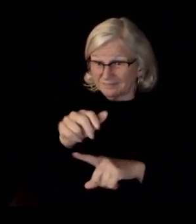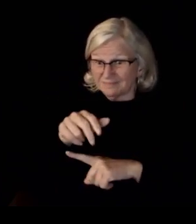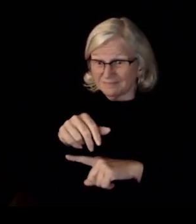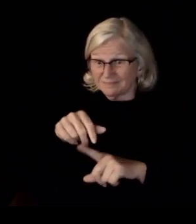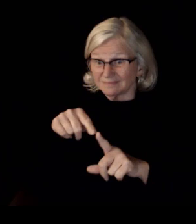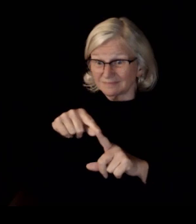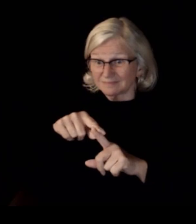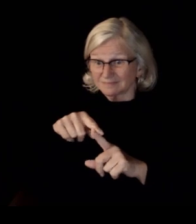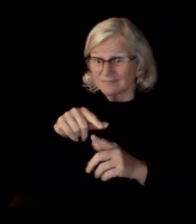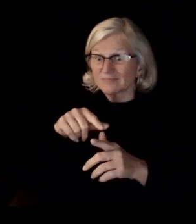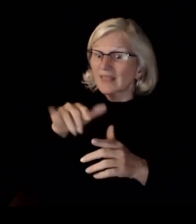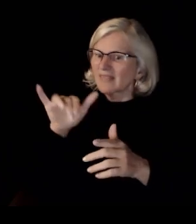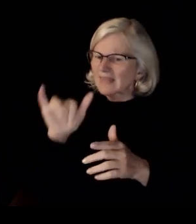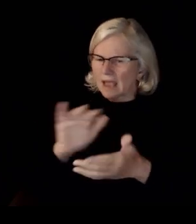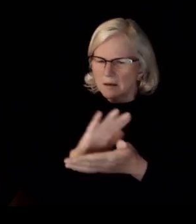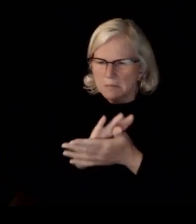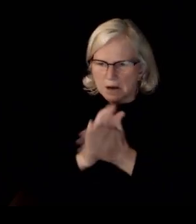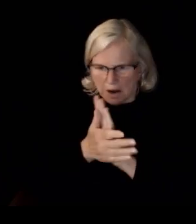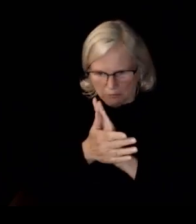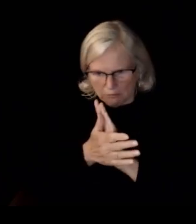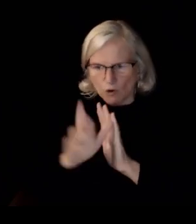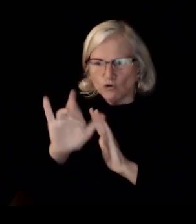of the resources that we have available for them for quitting.